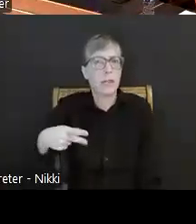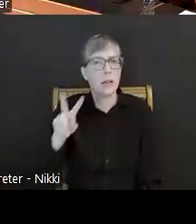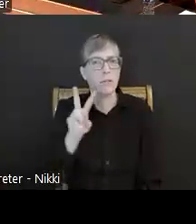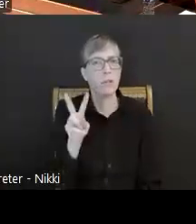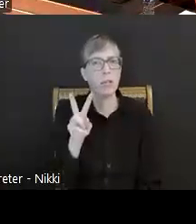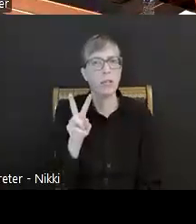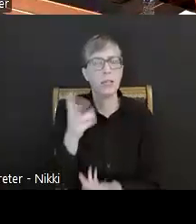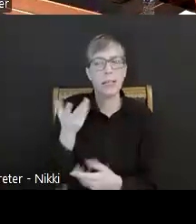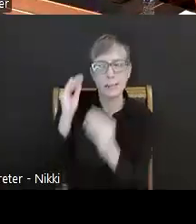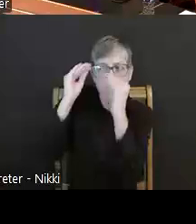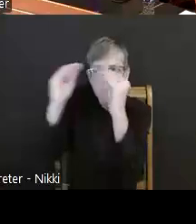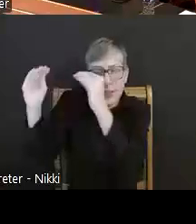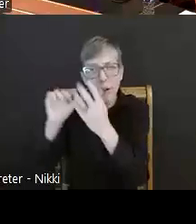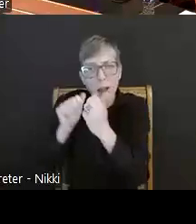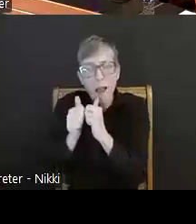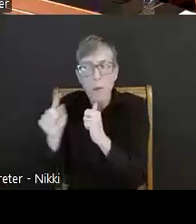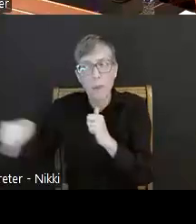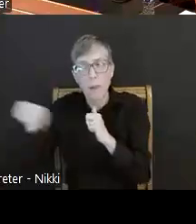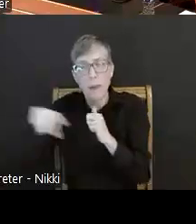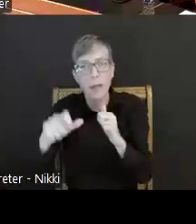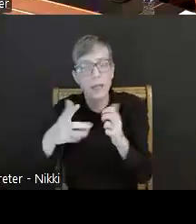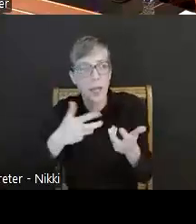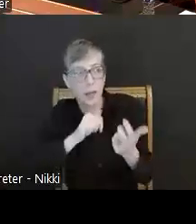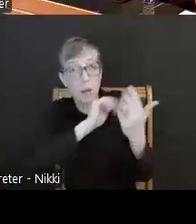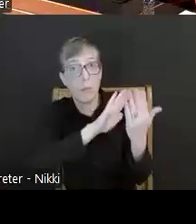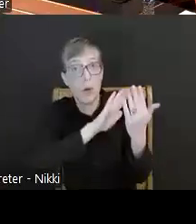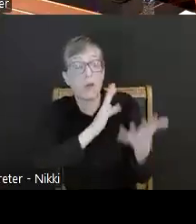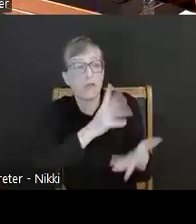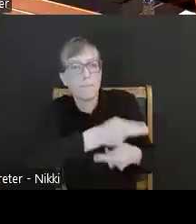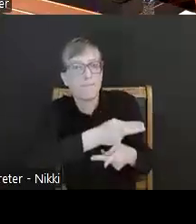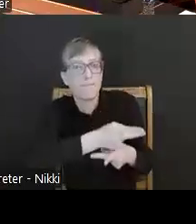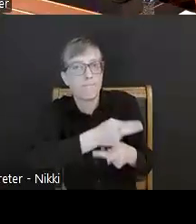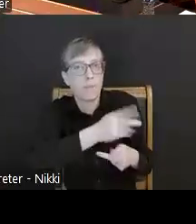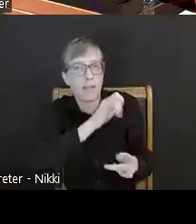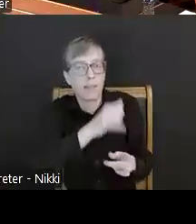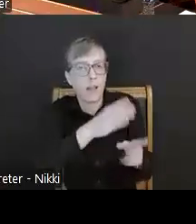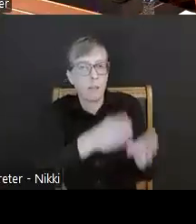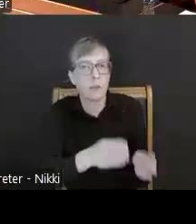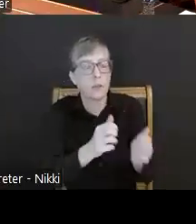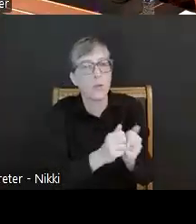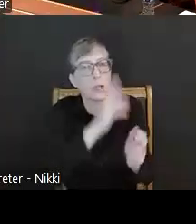way to help maintain patient safety and dignity we also really value um educating the next gener